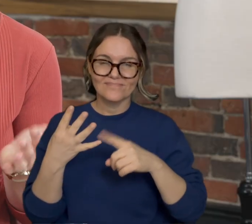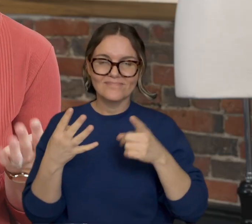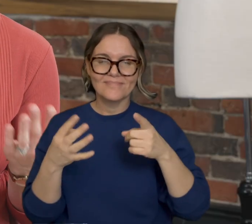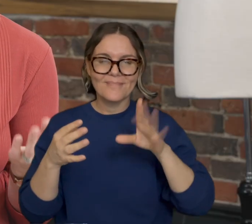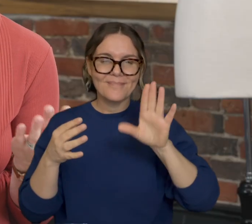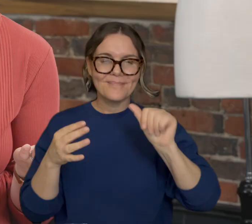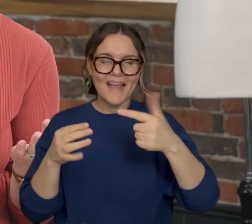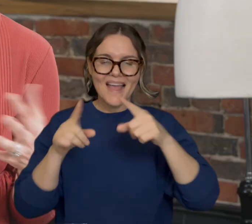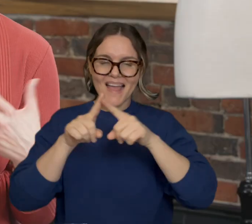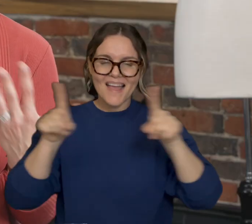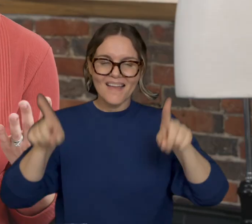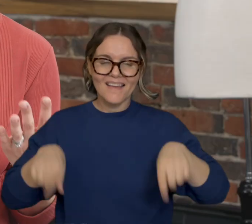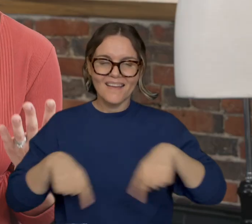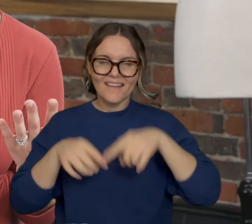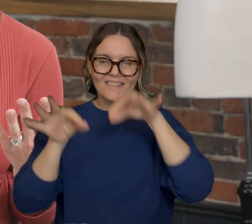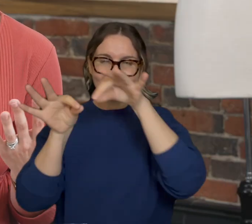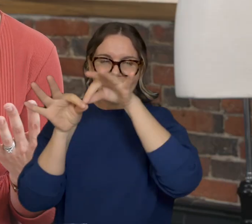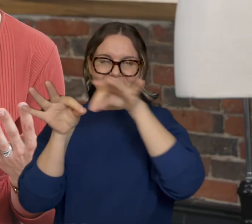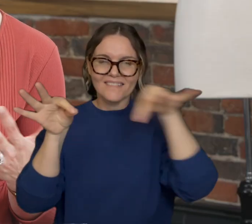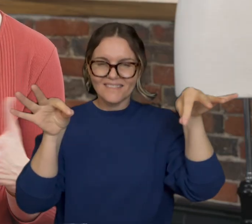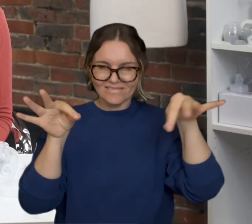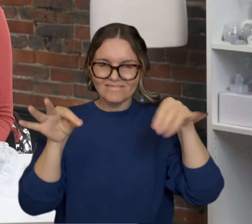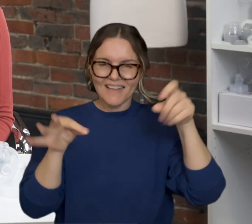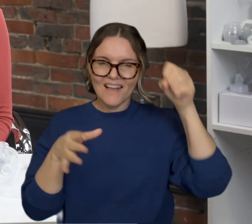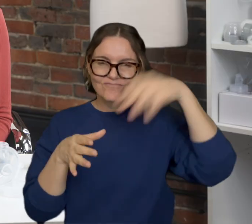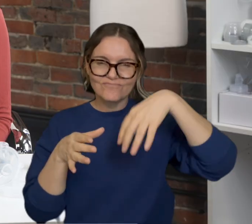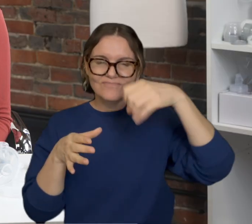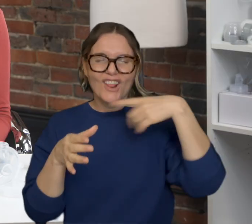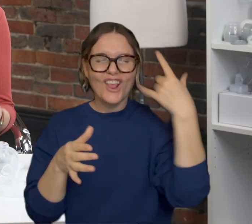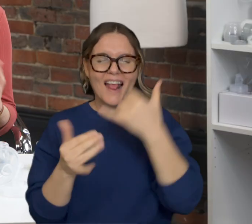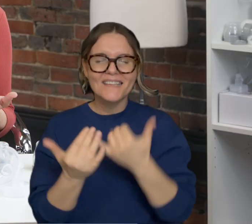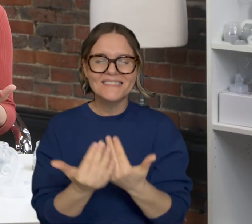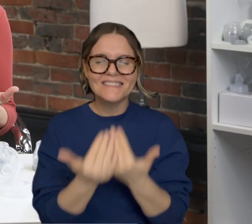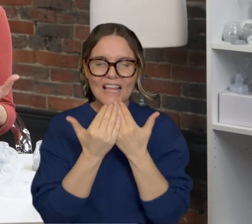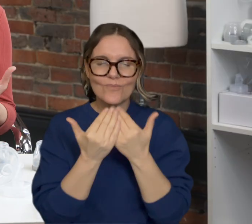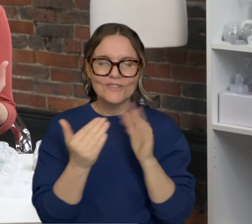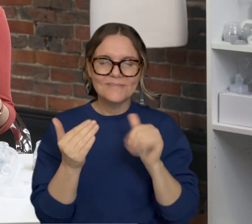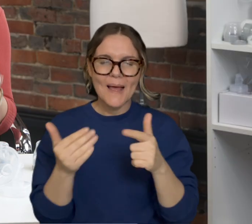hot on your parts just something to be aware of the final option are the micro steam bags